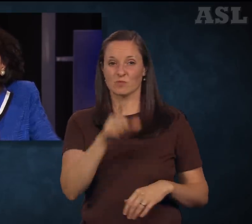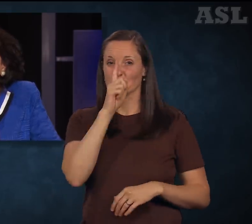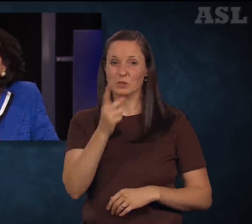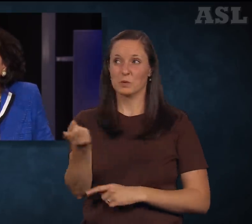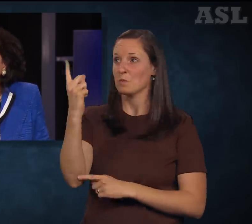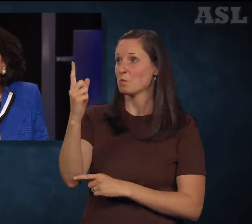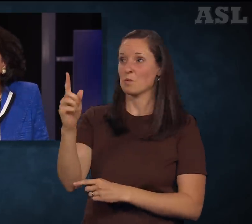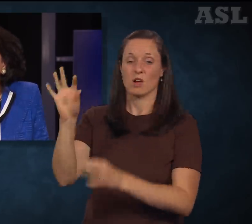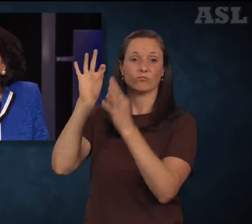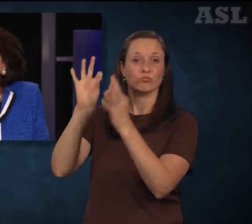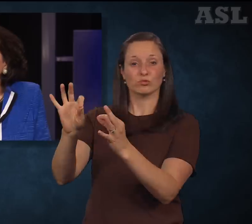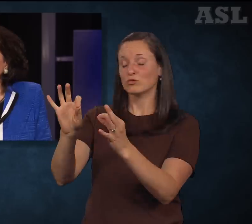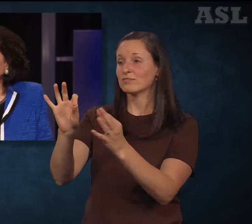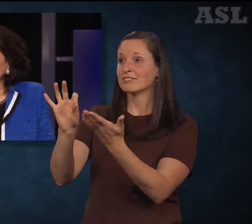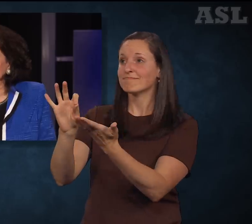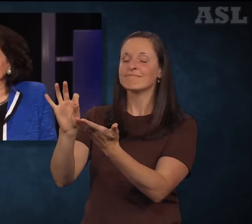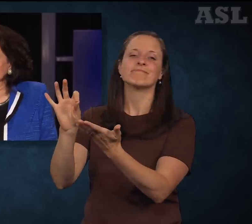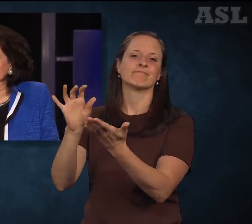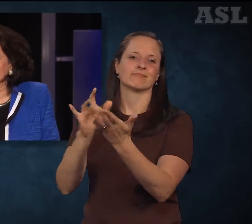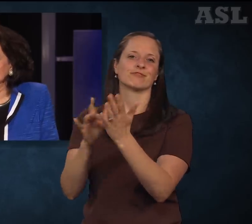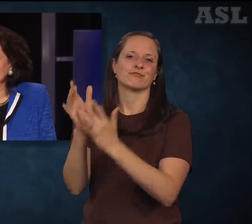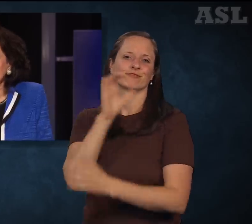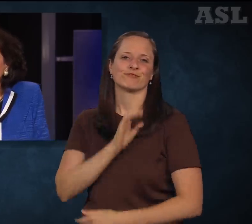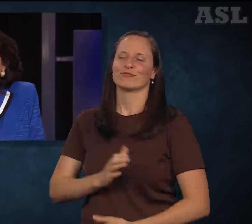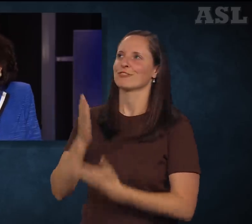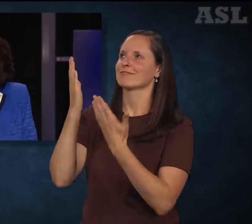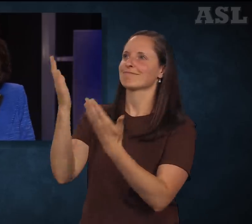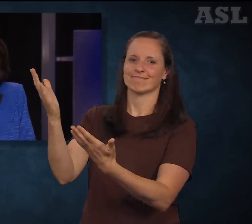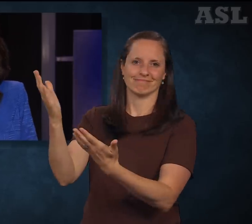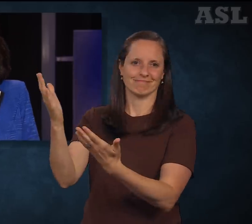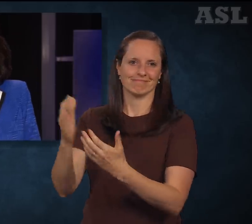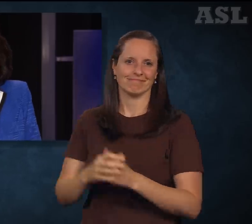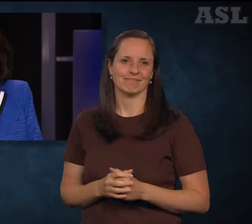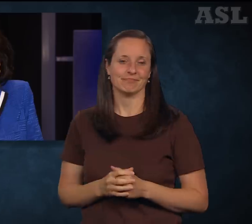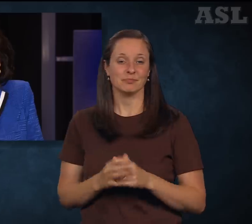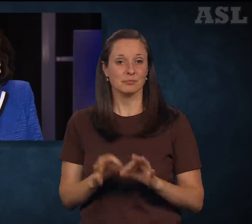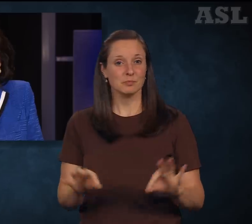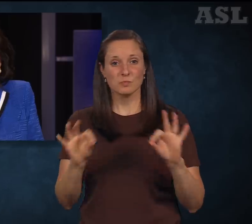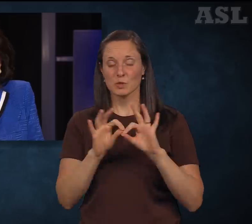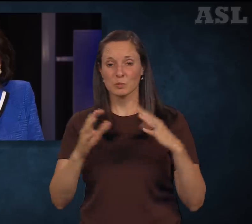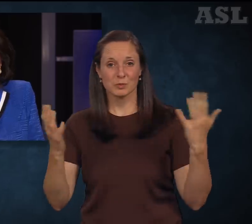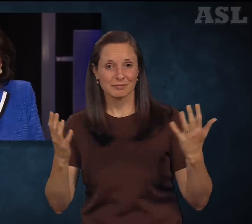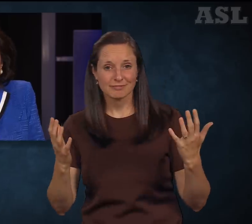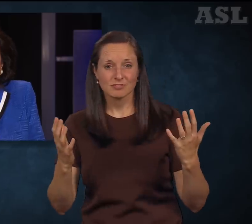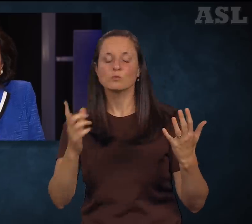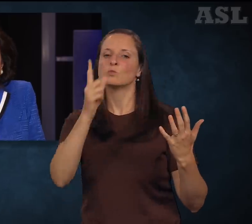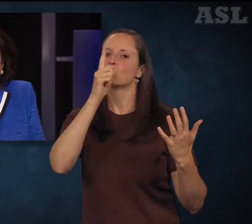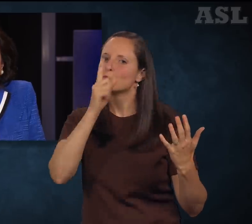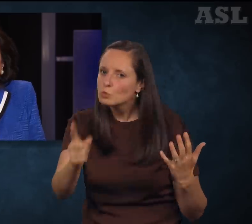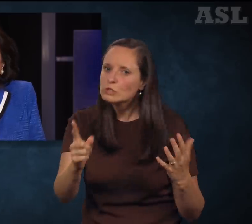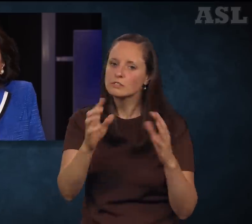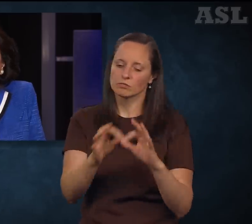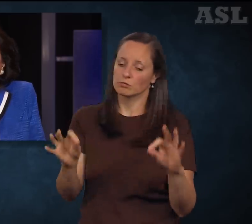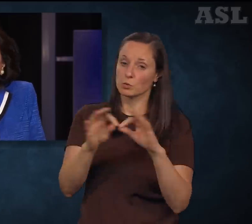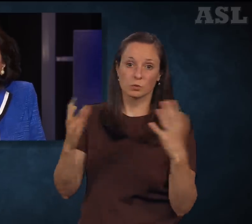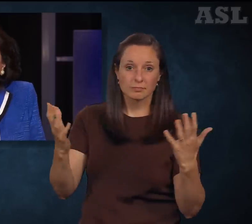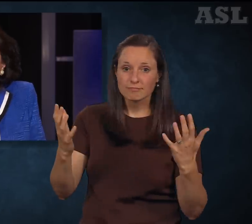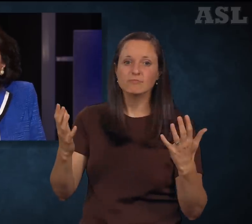PERFECT AS THEY APPEAR; AND WE,